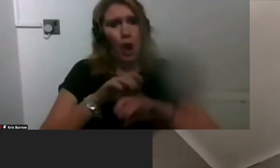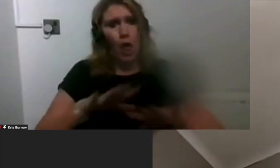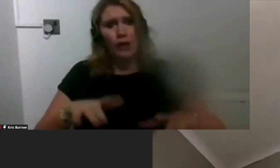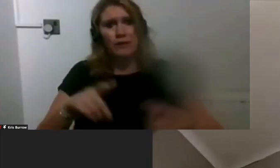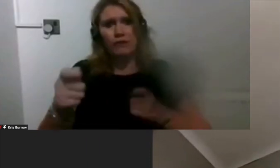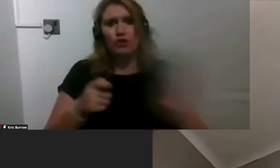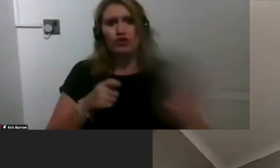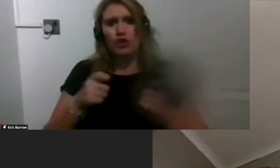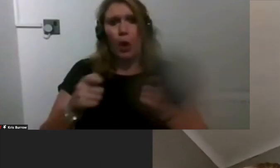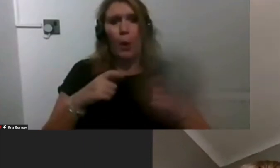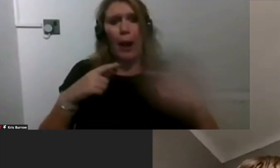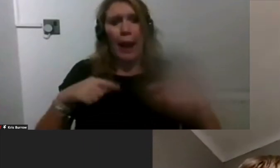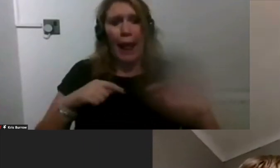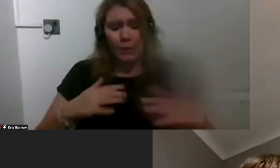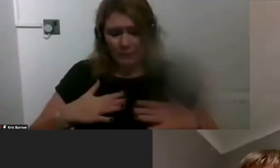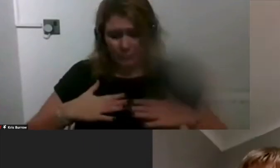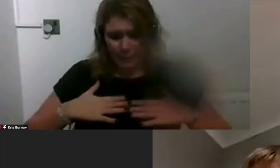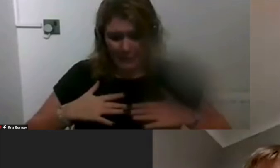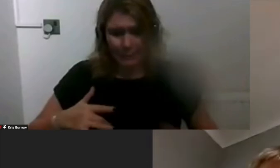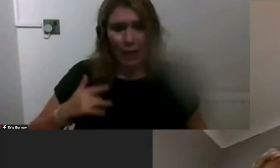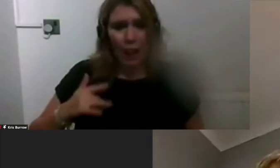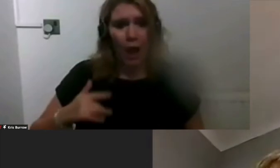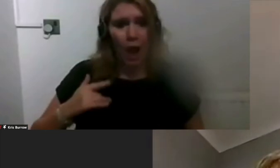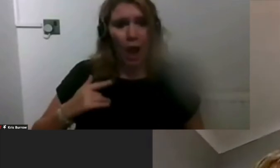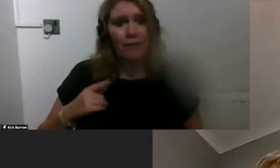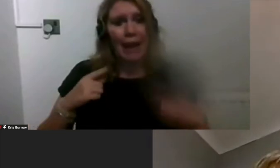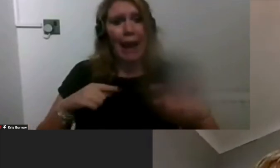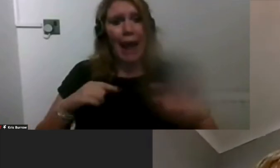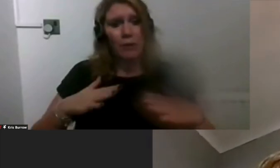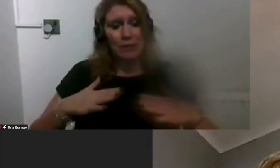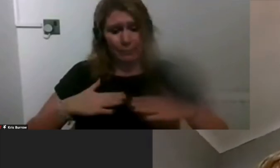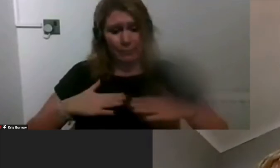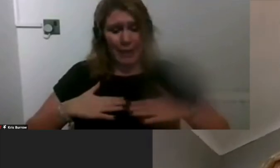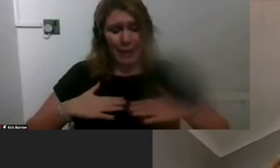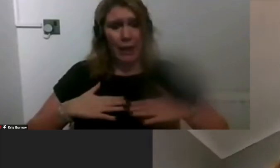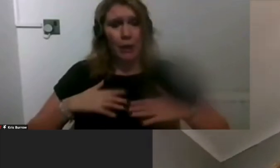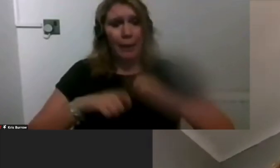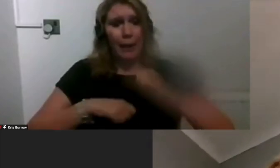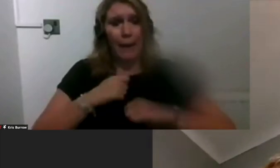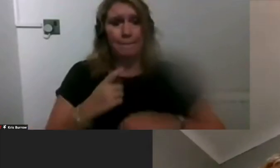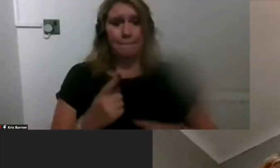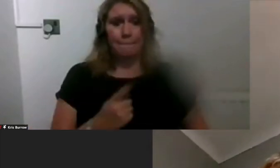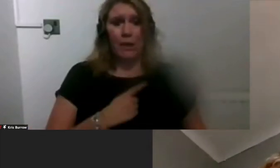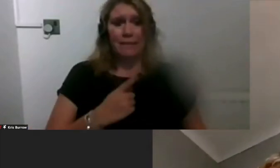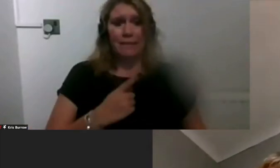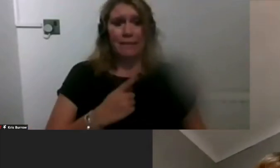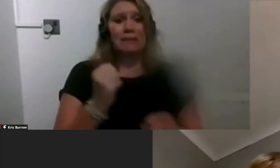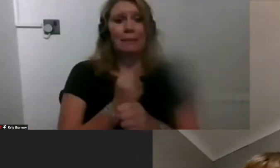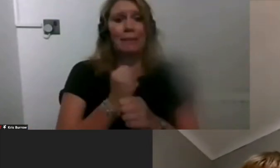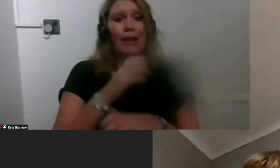have in my own life? Thank you.